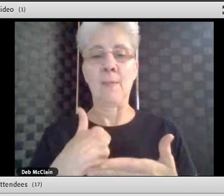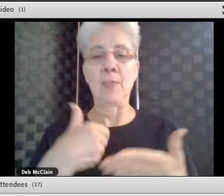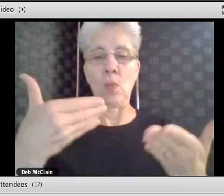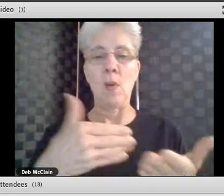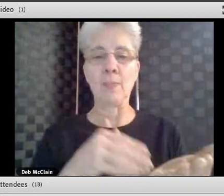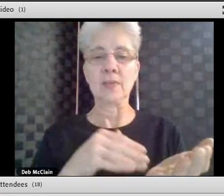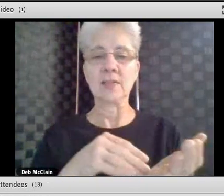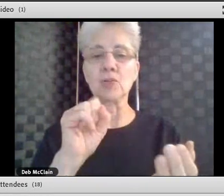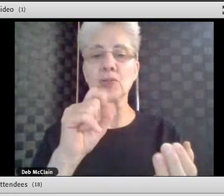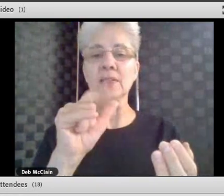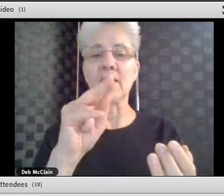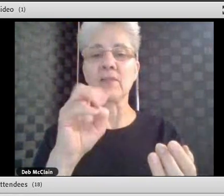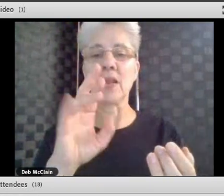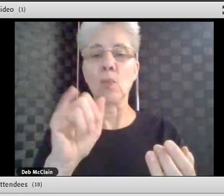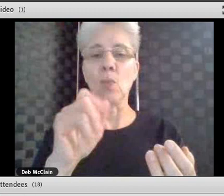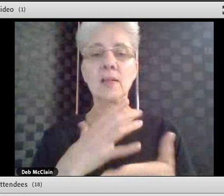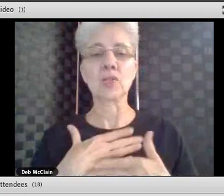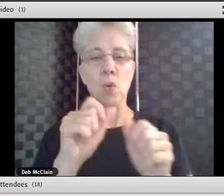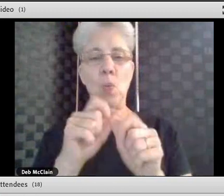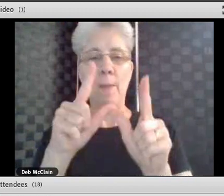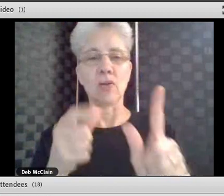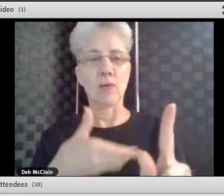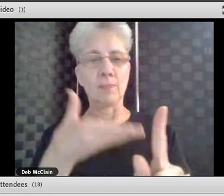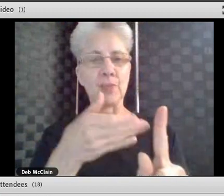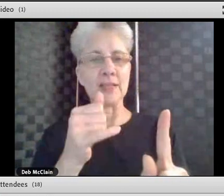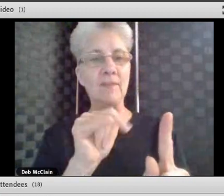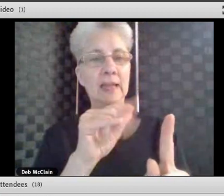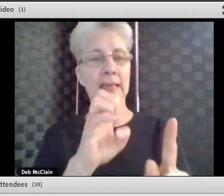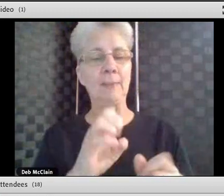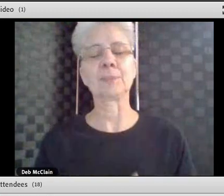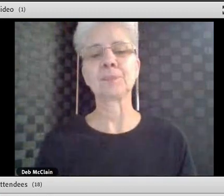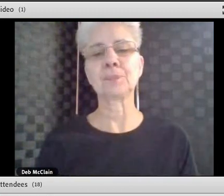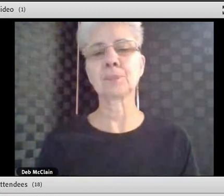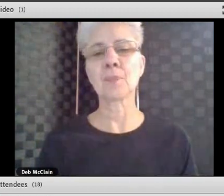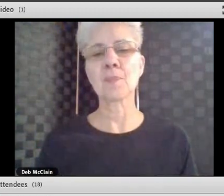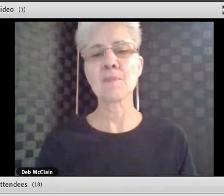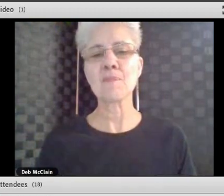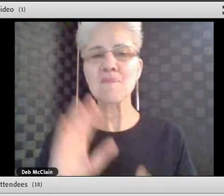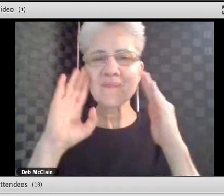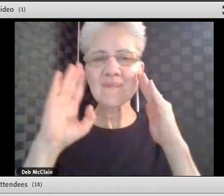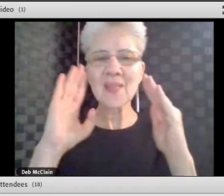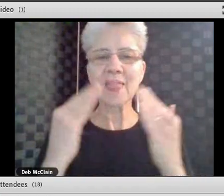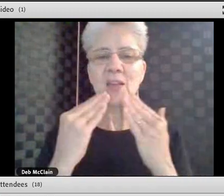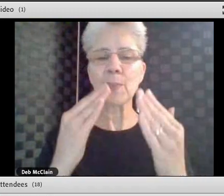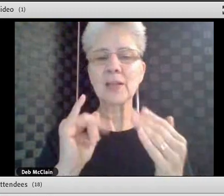and enjoy her webinar. Stephanie? Rollins: Thank you so much, LeAnn. Good morning, everyone.